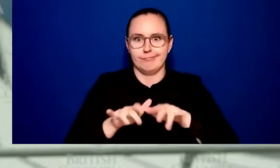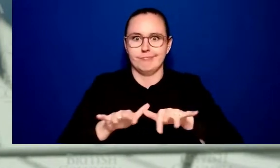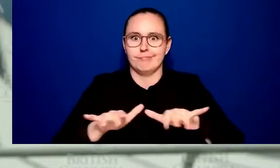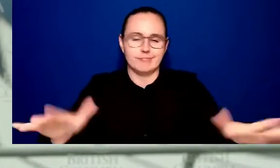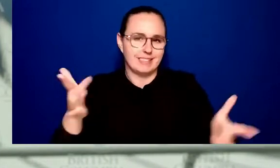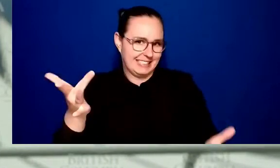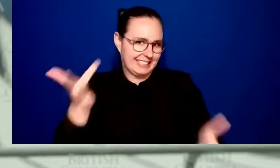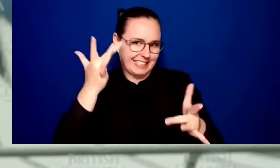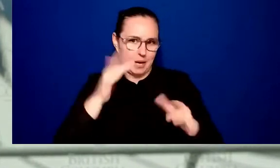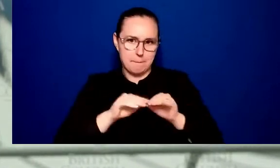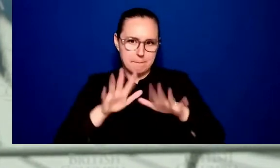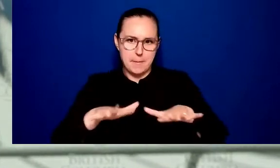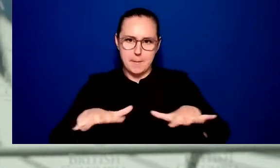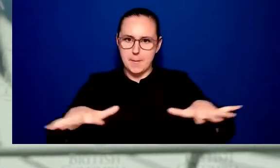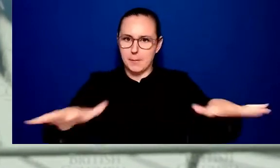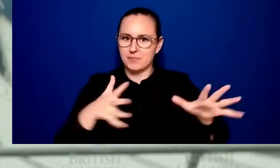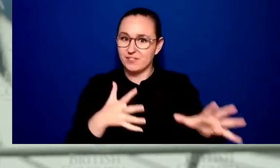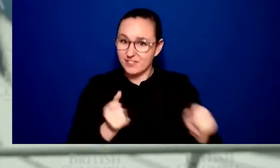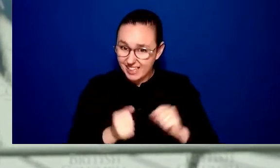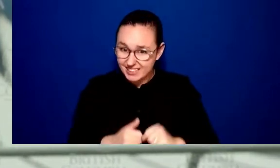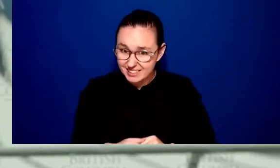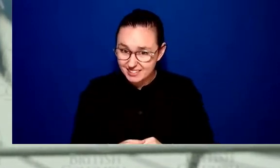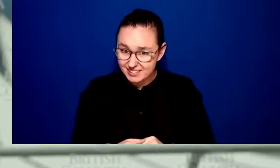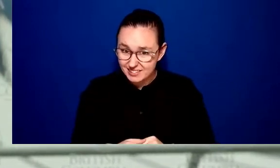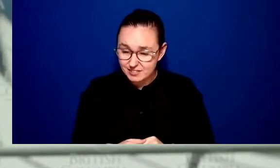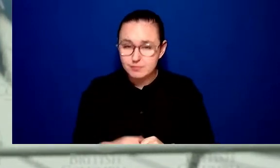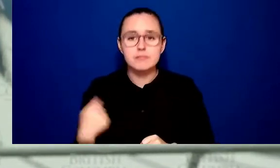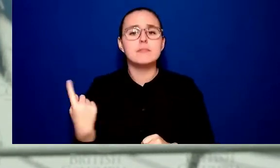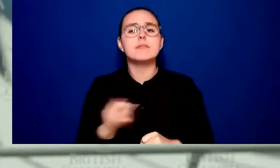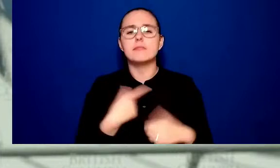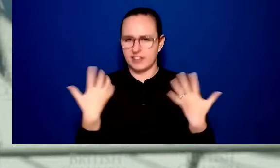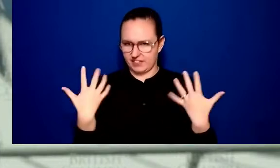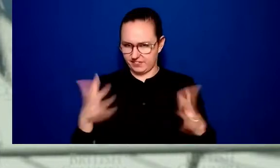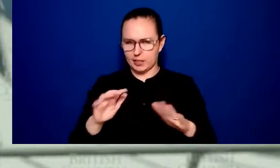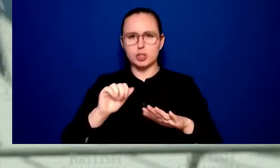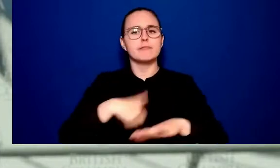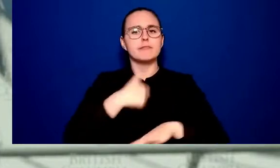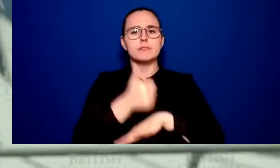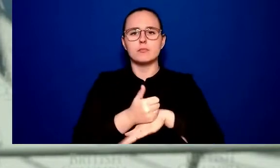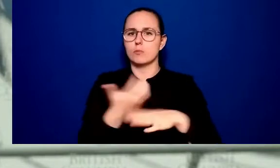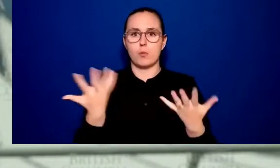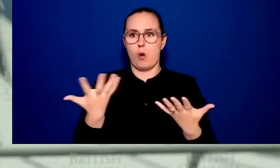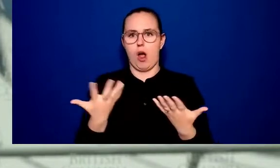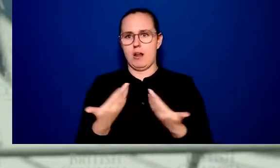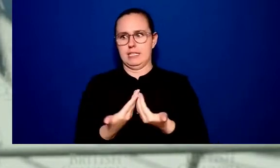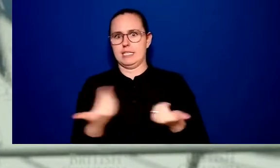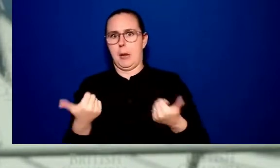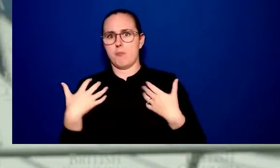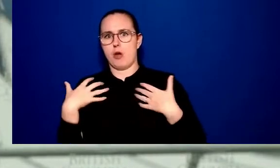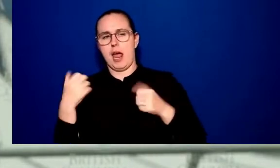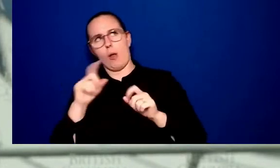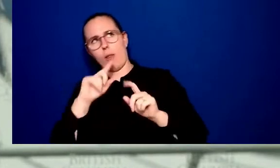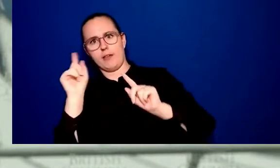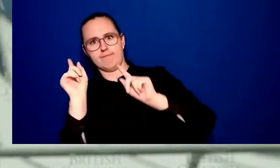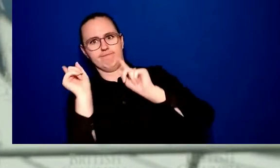this we have already put in regional health orders and are actively working with the northern health. My colleagues